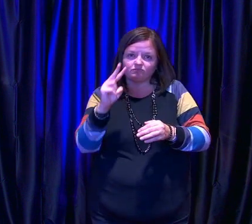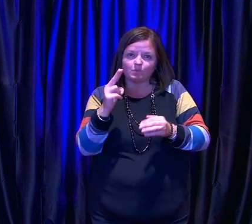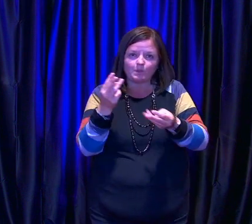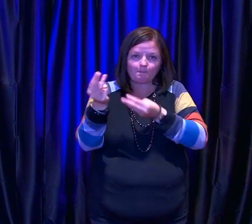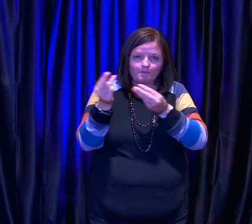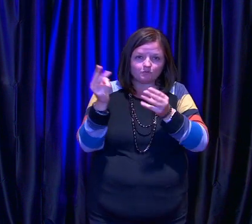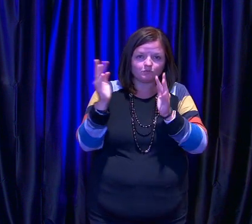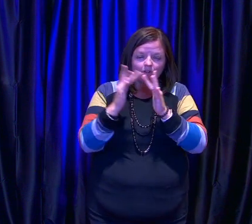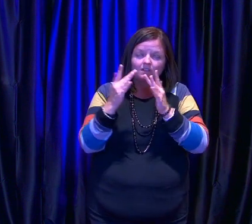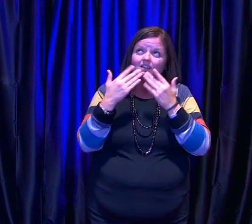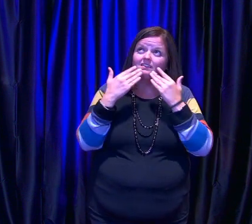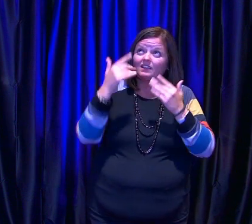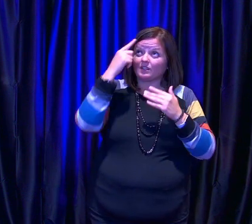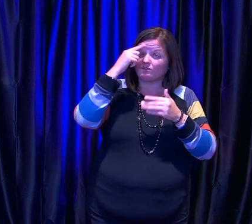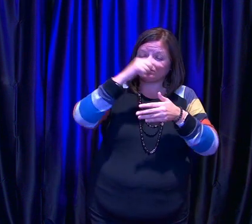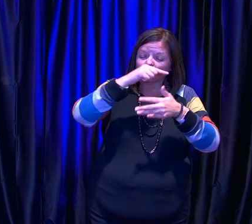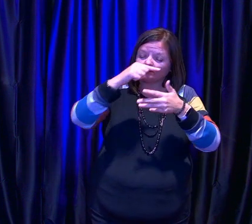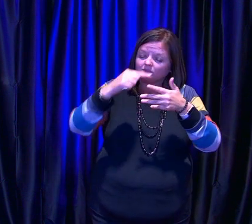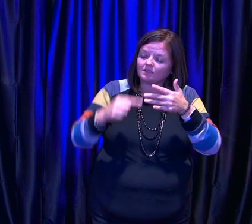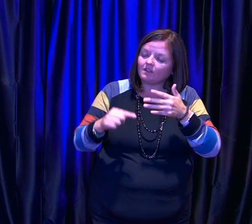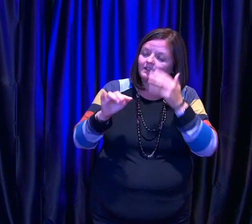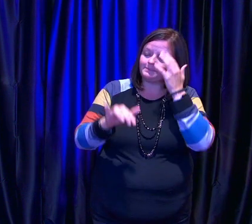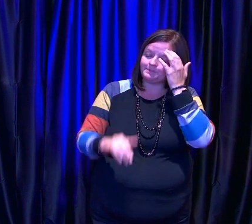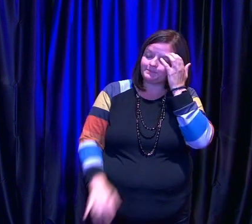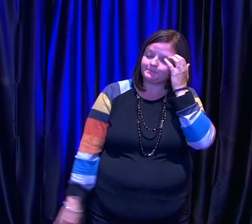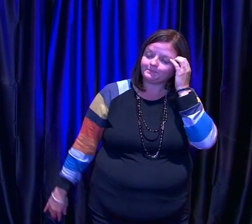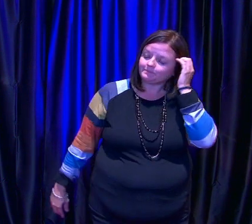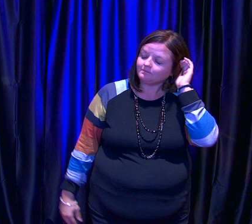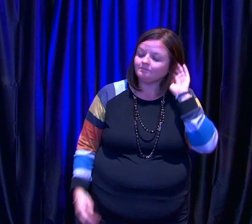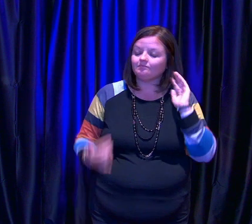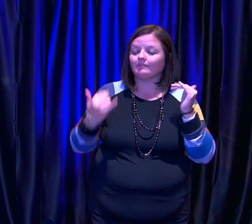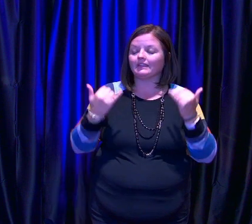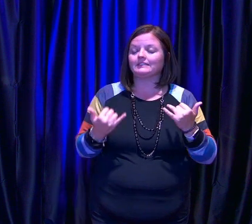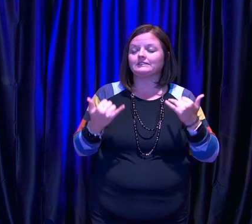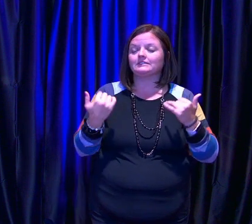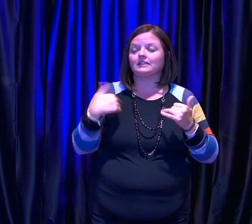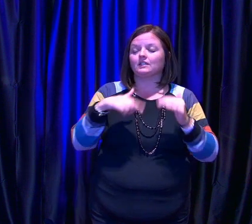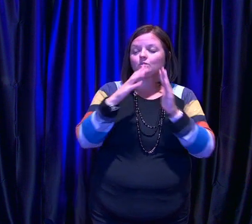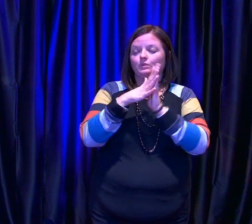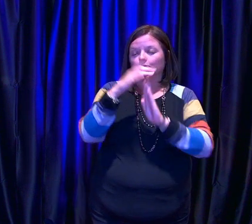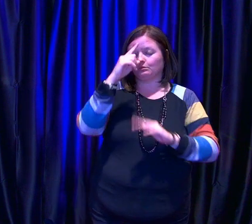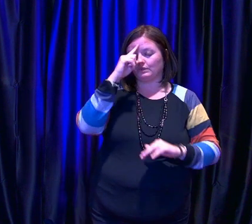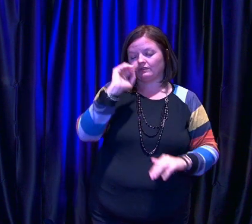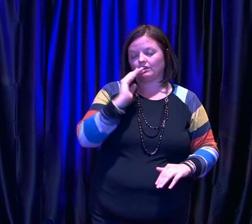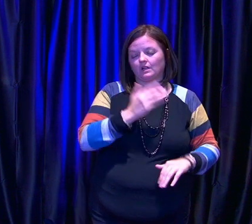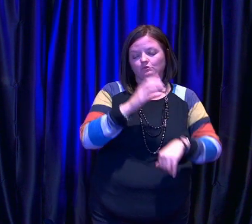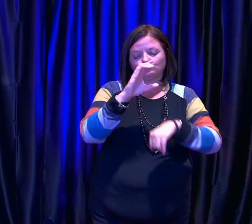online thank you for all of that today we pray for our church fellowship